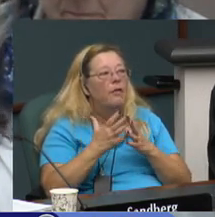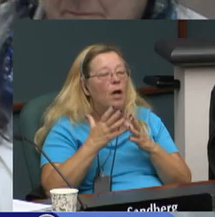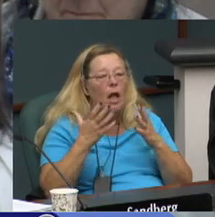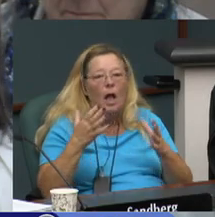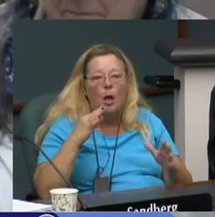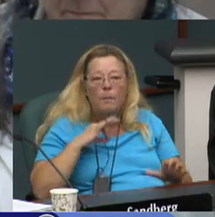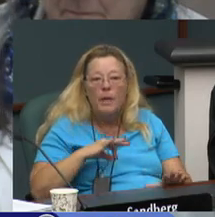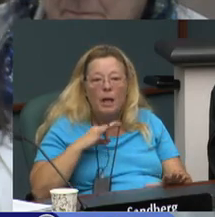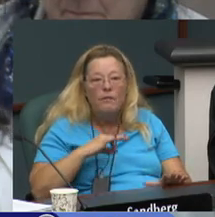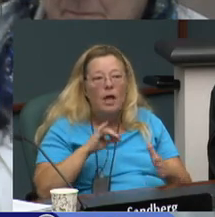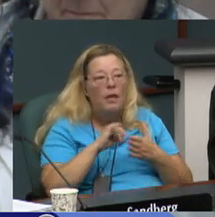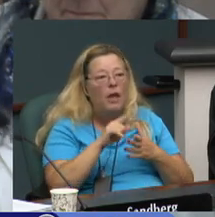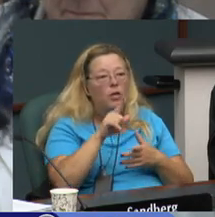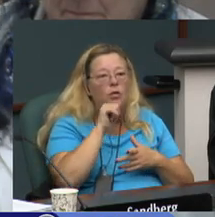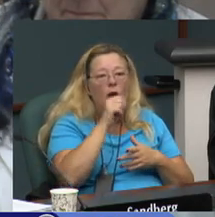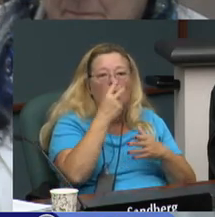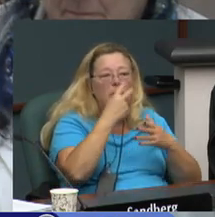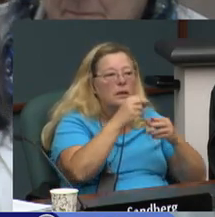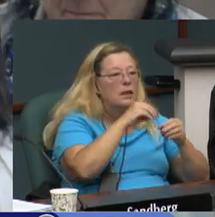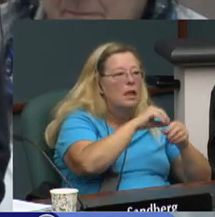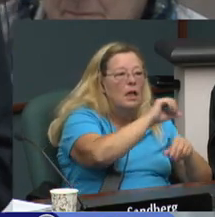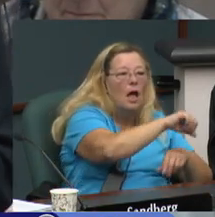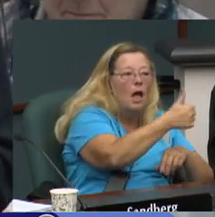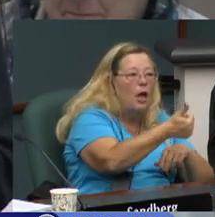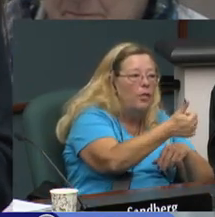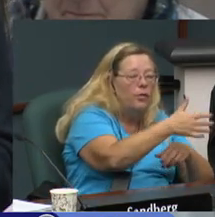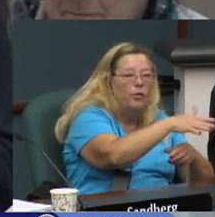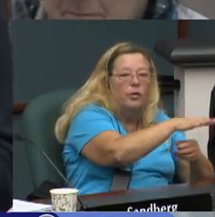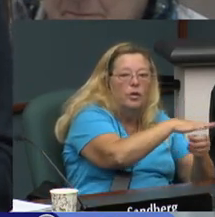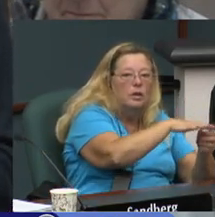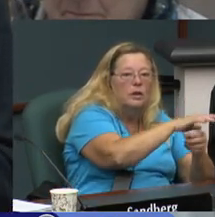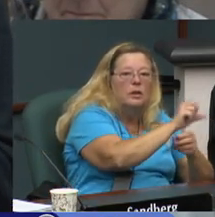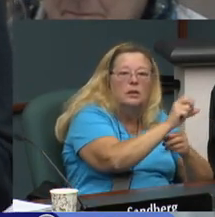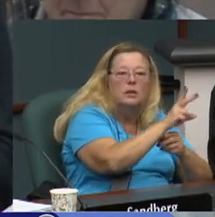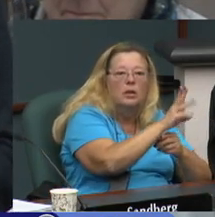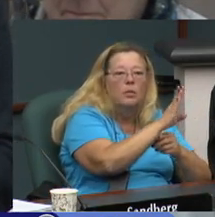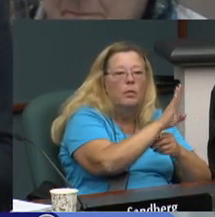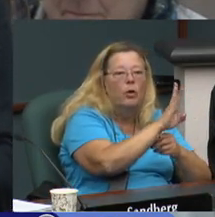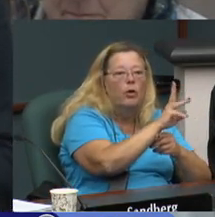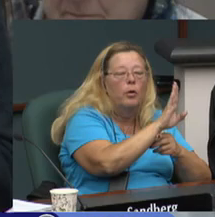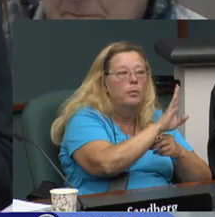that you don't see in some of the other suburbs I'd also ask for some